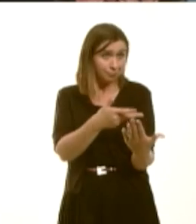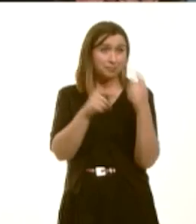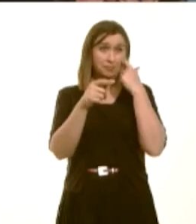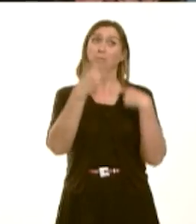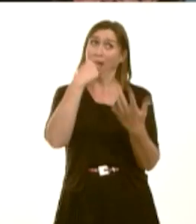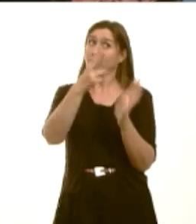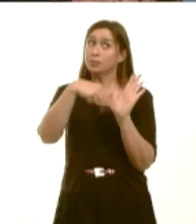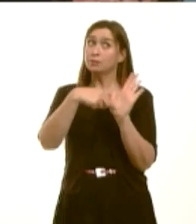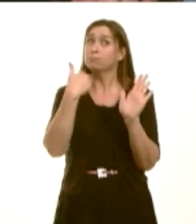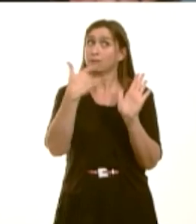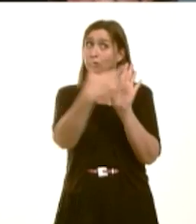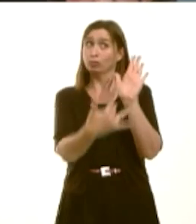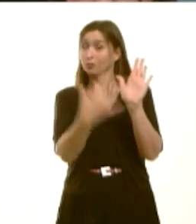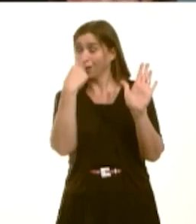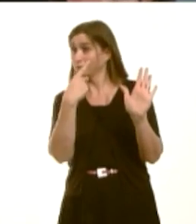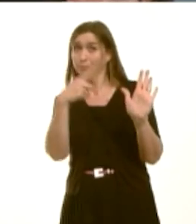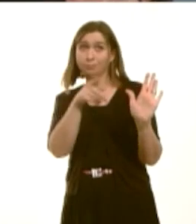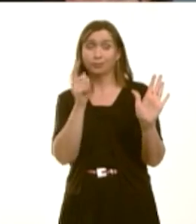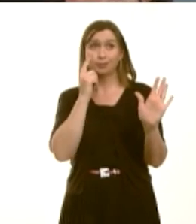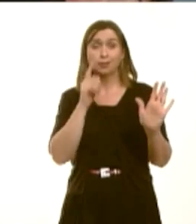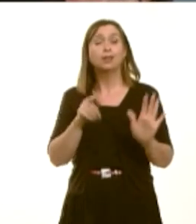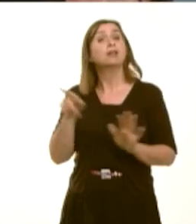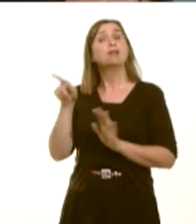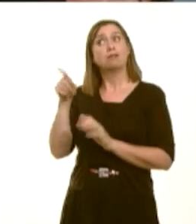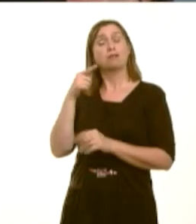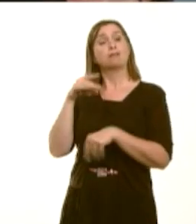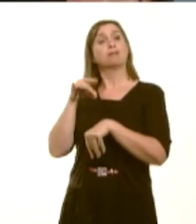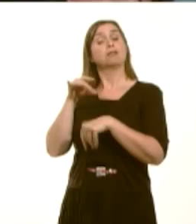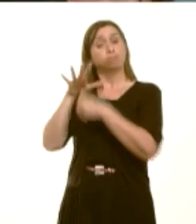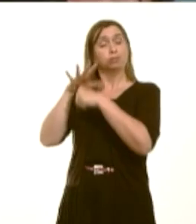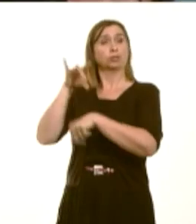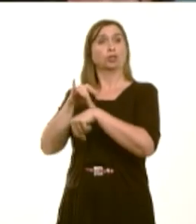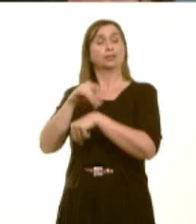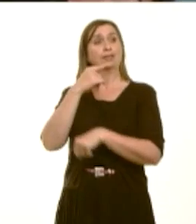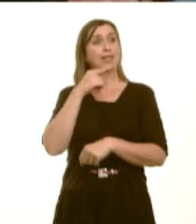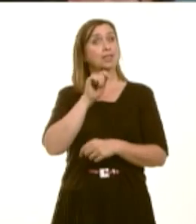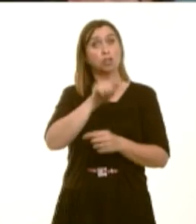readóher consultants said that her application, via the funding mechanism that we have here